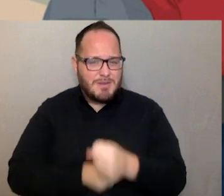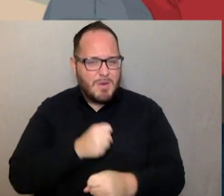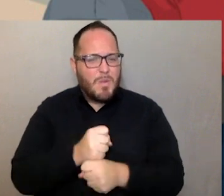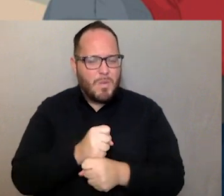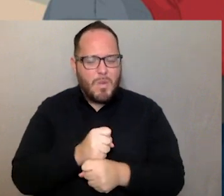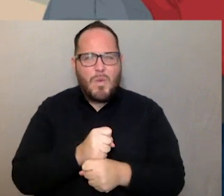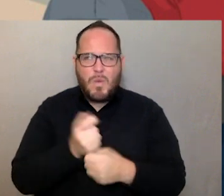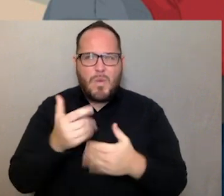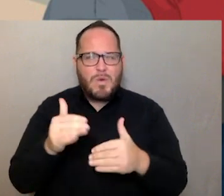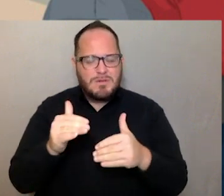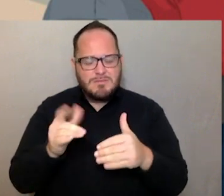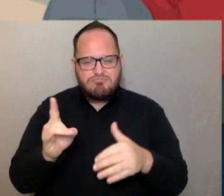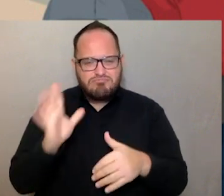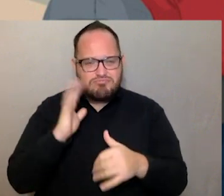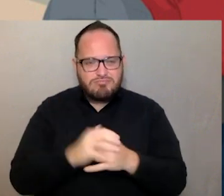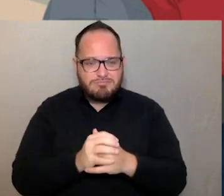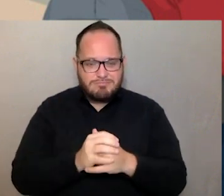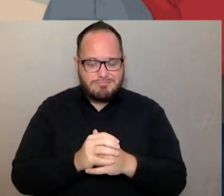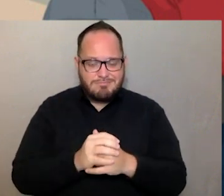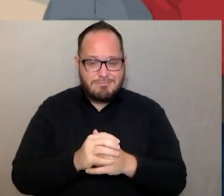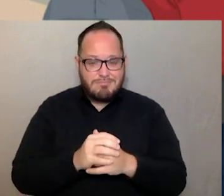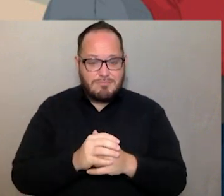THIS YEAR HAS BEEN VERY DIFFICULT. IN THE MONTH OF APRIL WAS ESPECIALLY DIFFICULT FOR US.